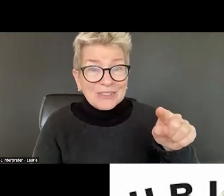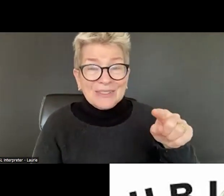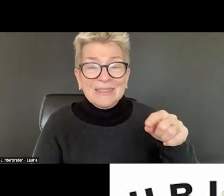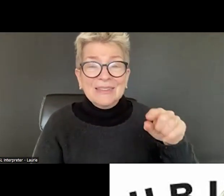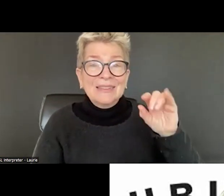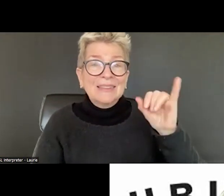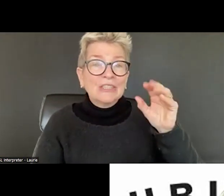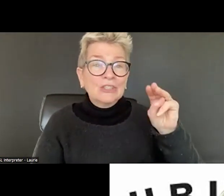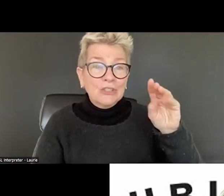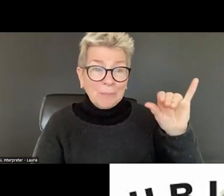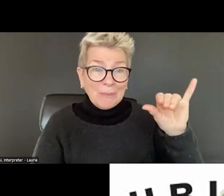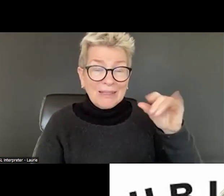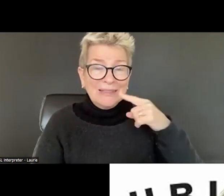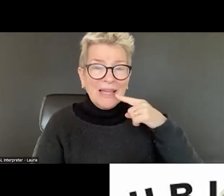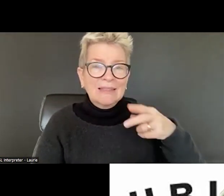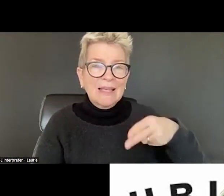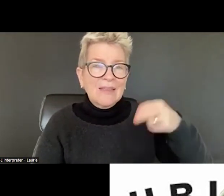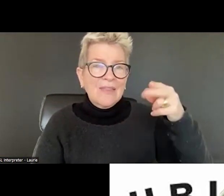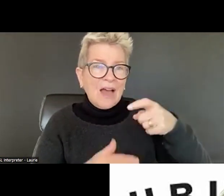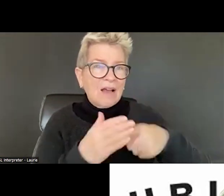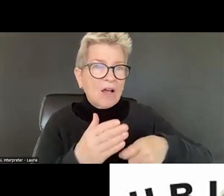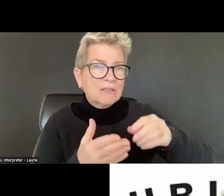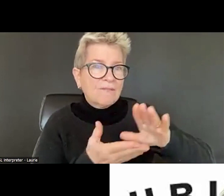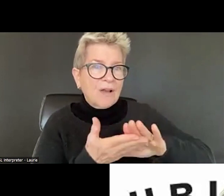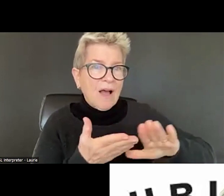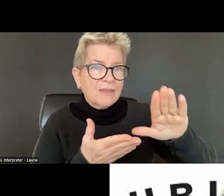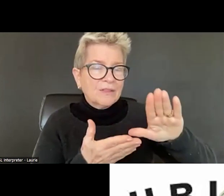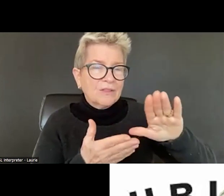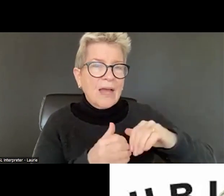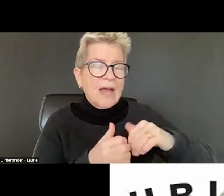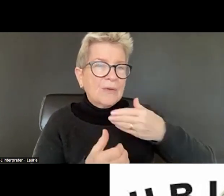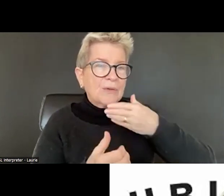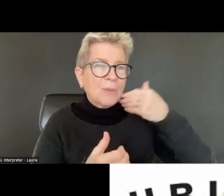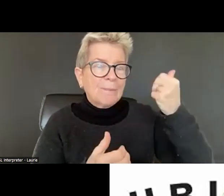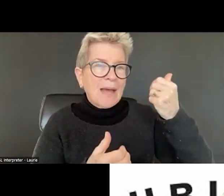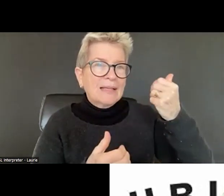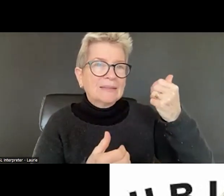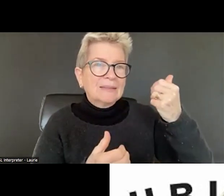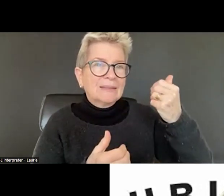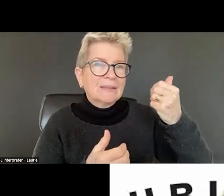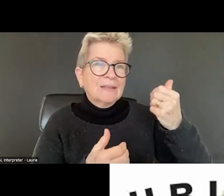that says with the high cost of college how do we best reconcile guidance to graduating seniors who